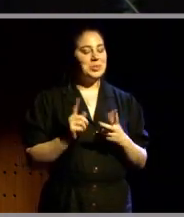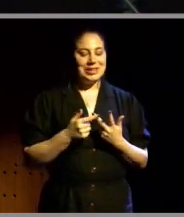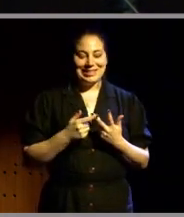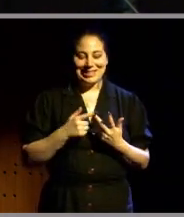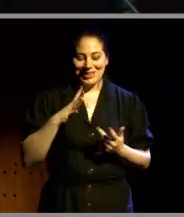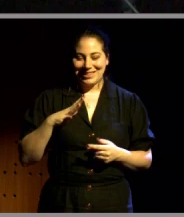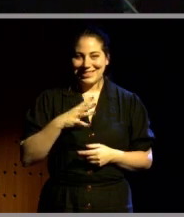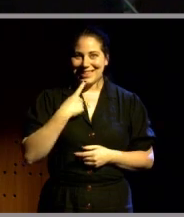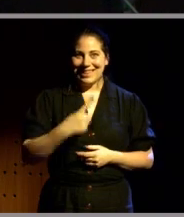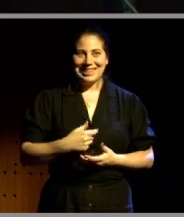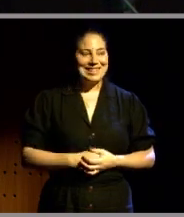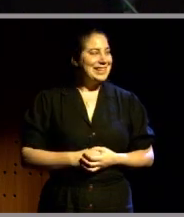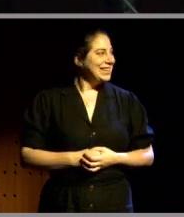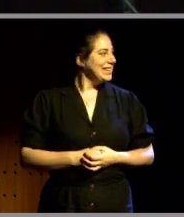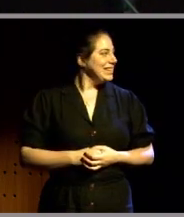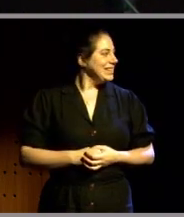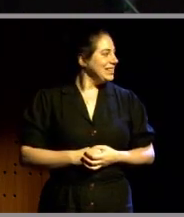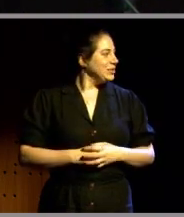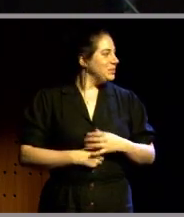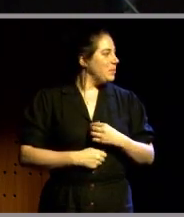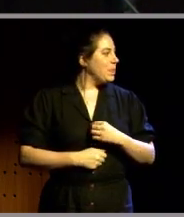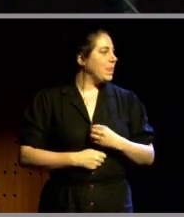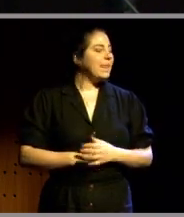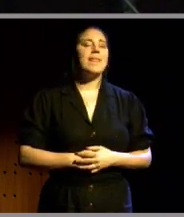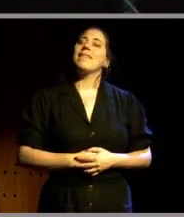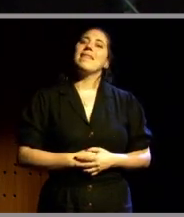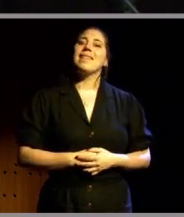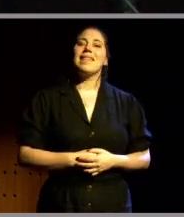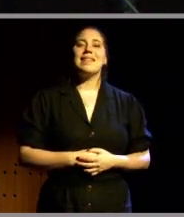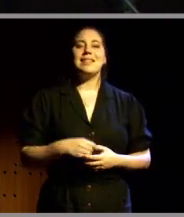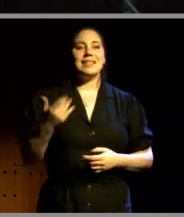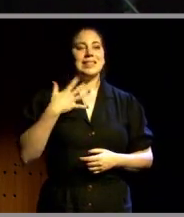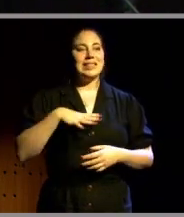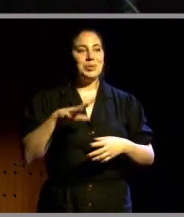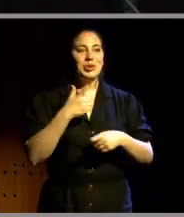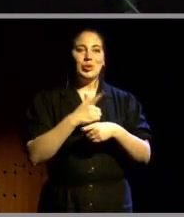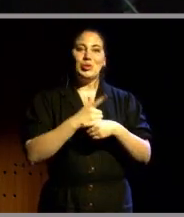Yeah. So I want to talk, I just wanted to say a little thing about Dear Brother.